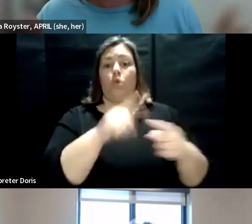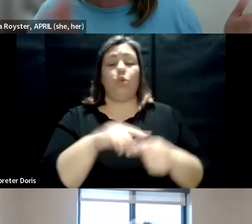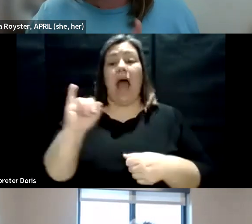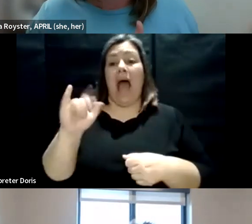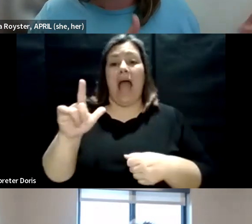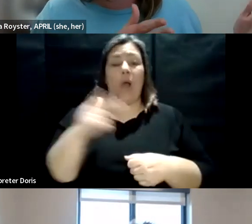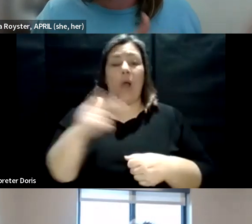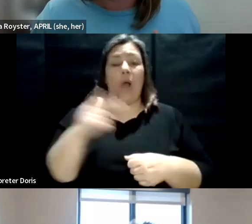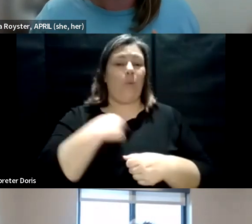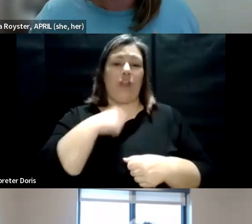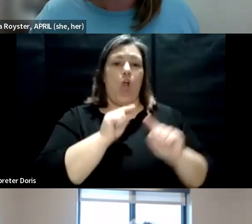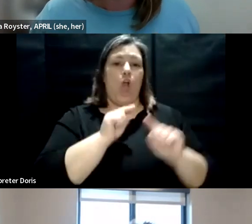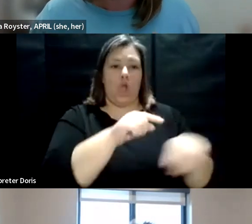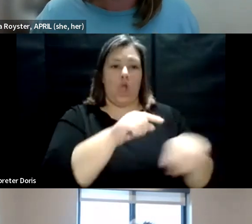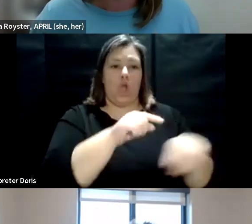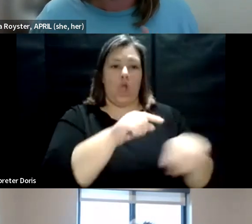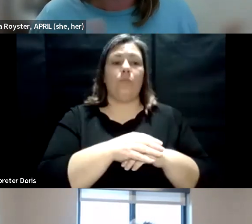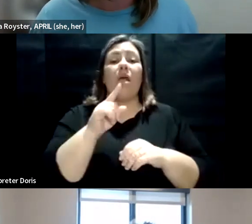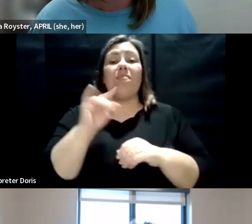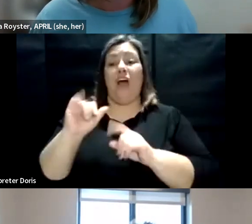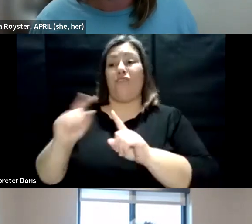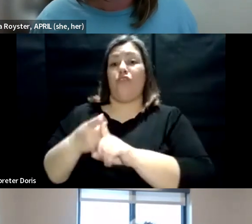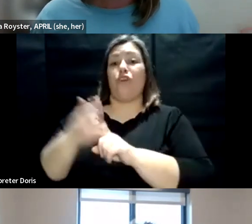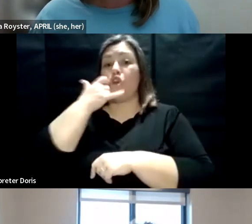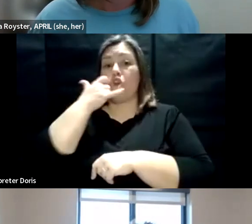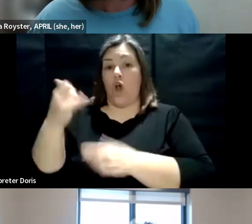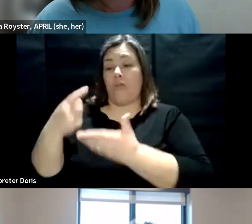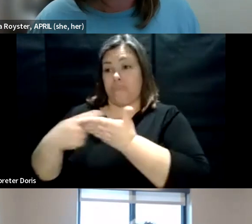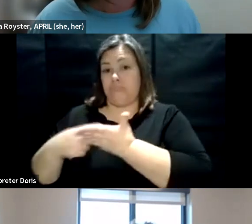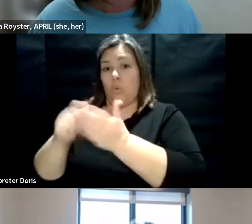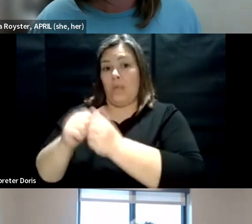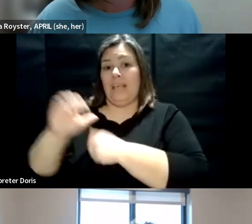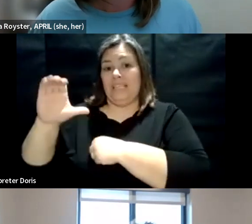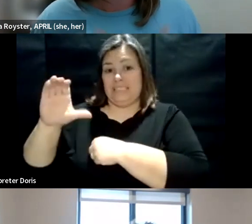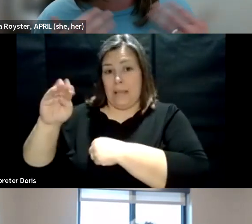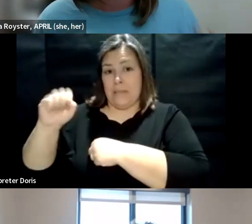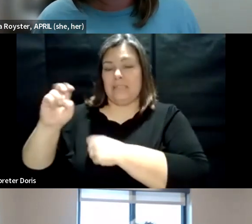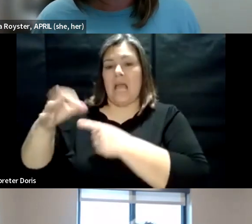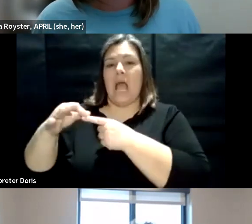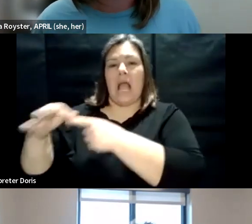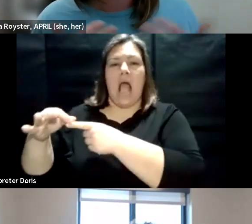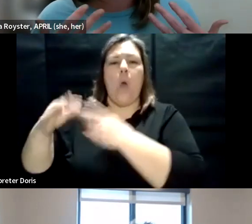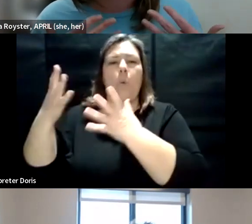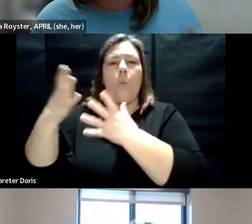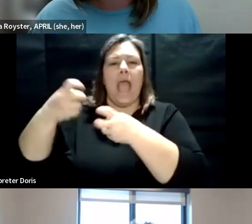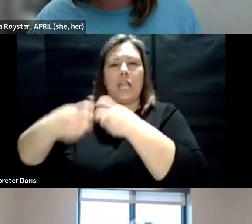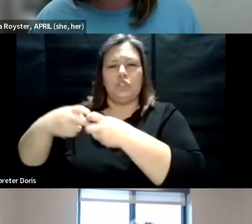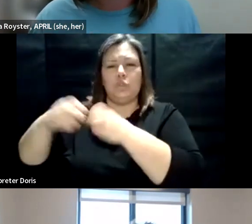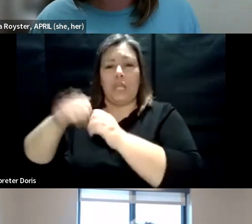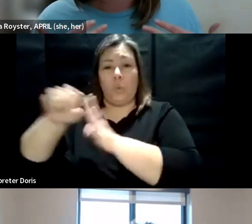That's not something we go to. But they won't tell you where they kind of do that on their own, and that's not something that we go to, so that is not where Il will go. Do you come to that first call with Cms. And you kind of guide them on some issues that are happening within your State.